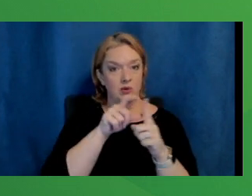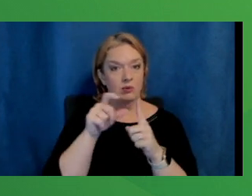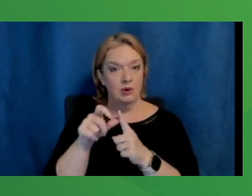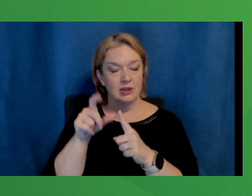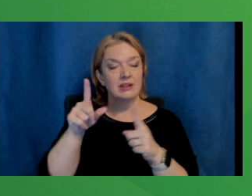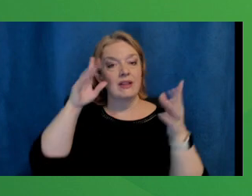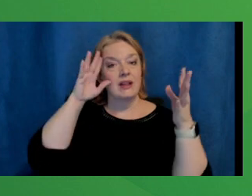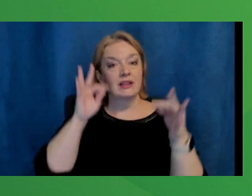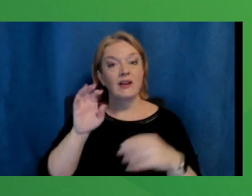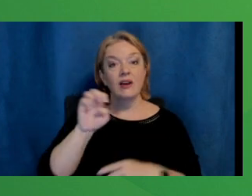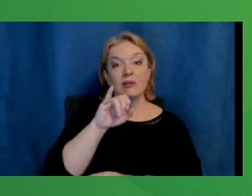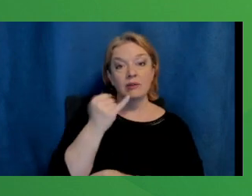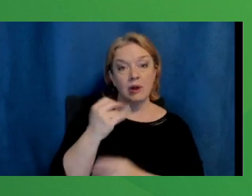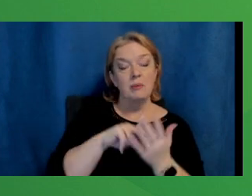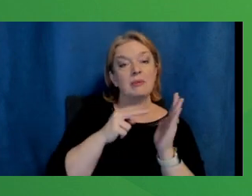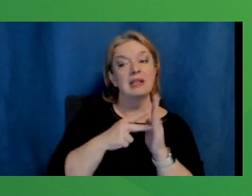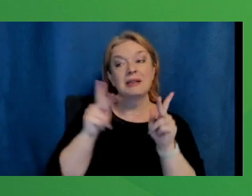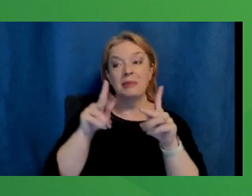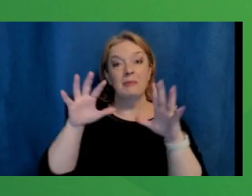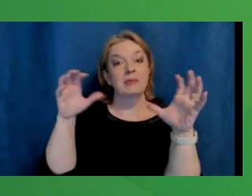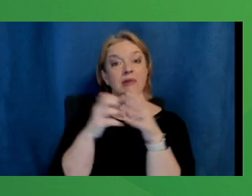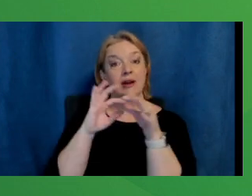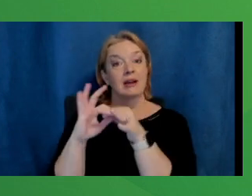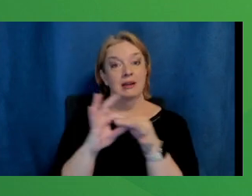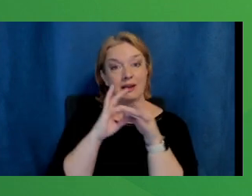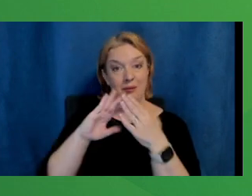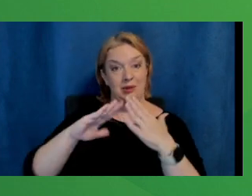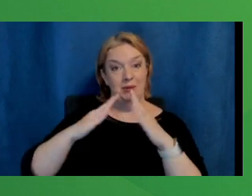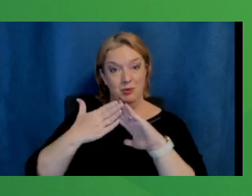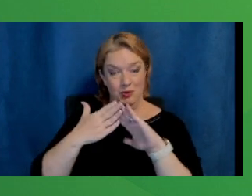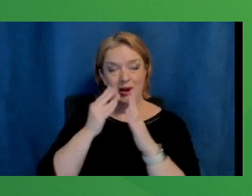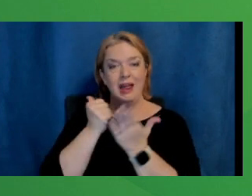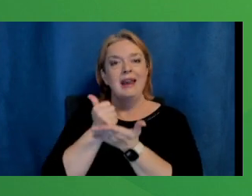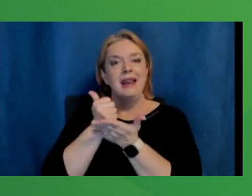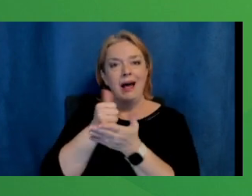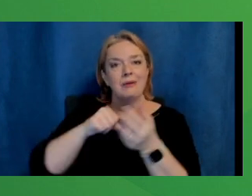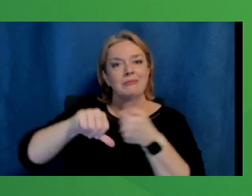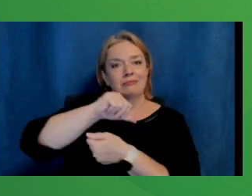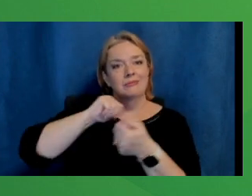together as the community and help out in all fairness. Next slide, please.